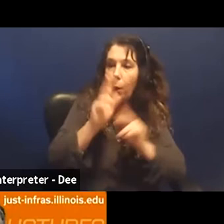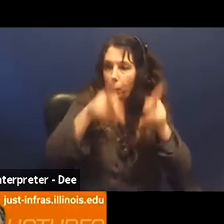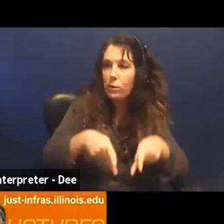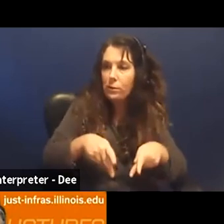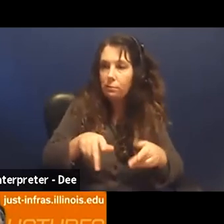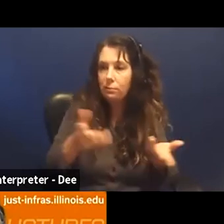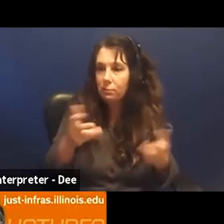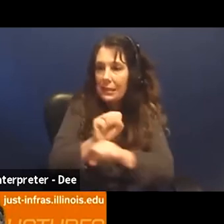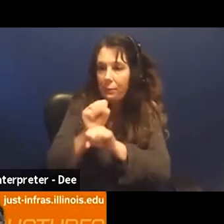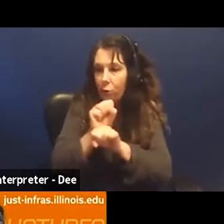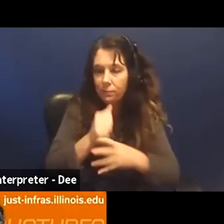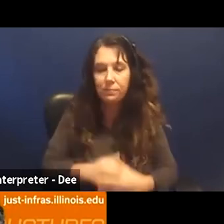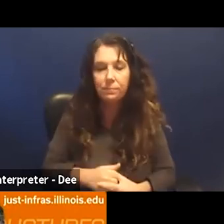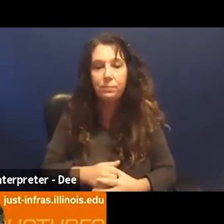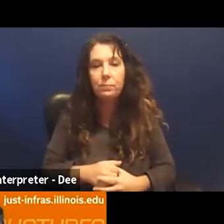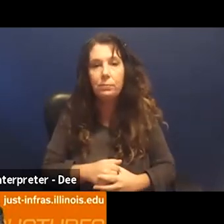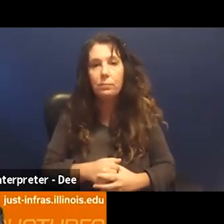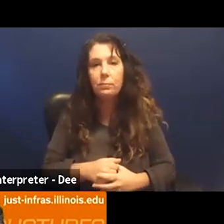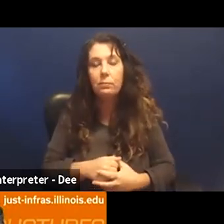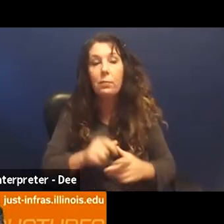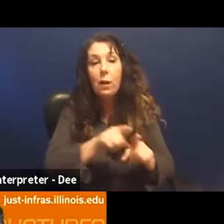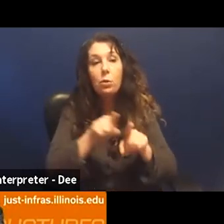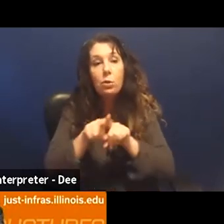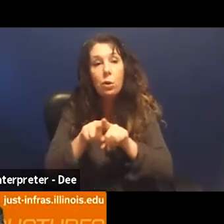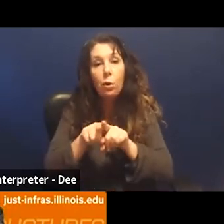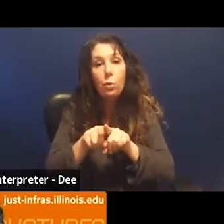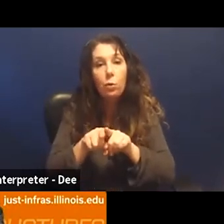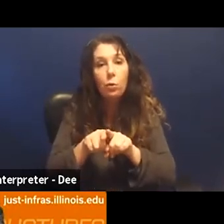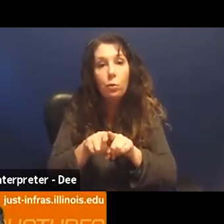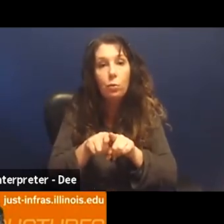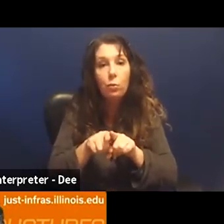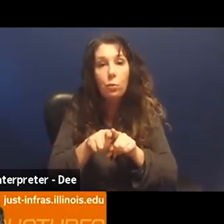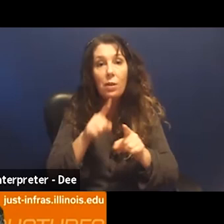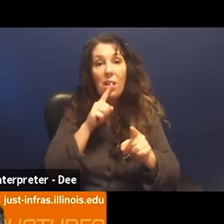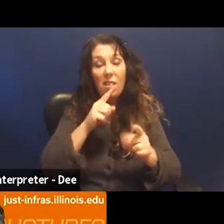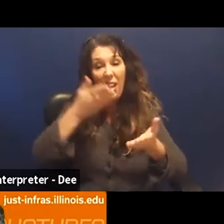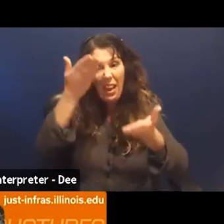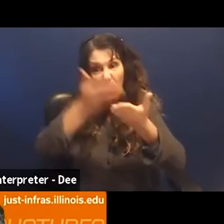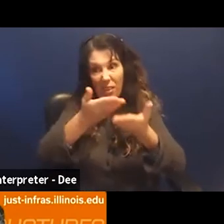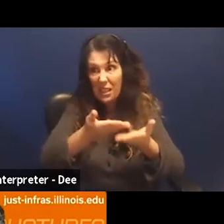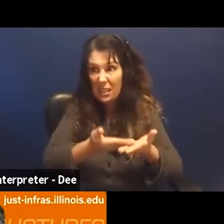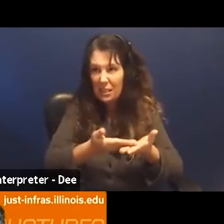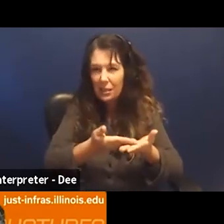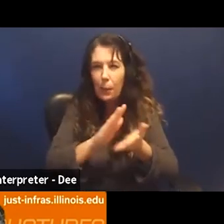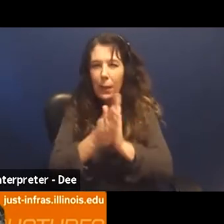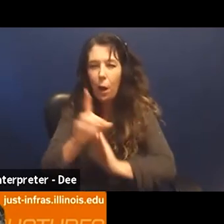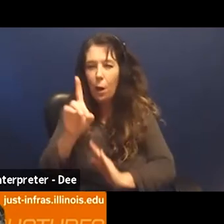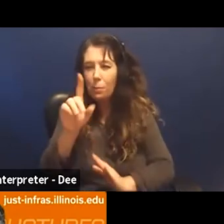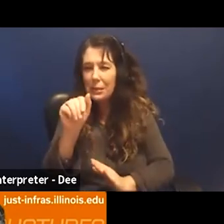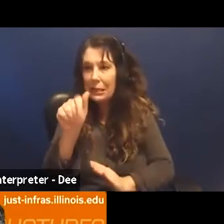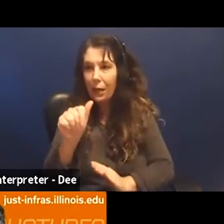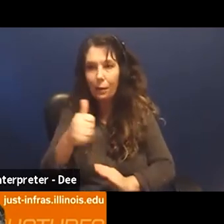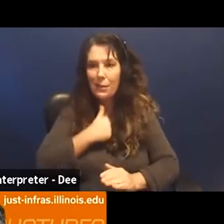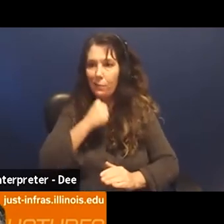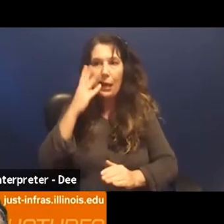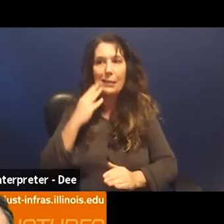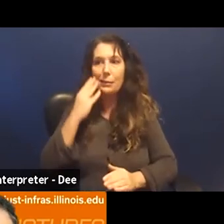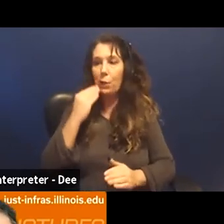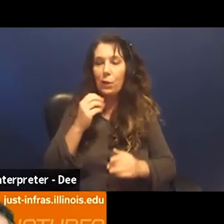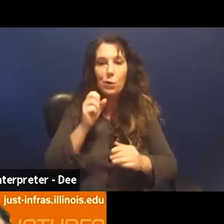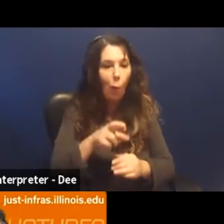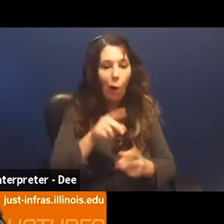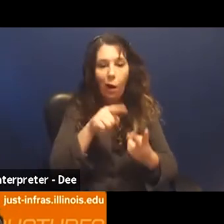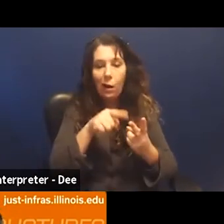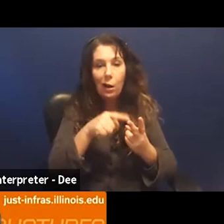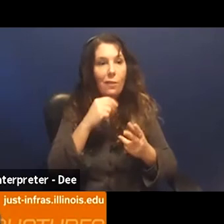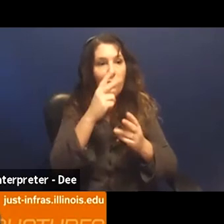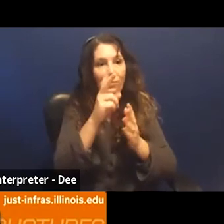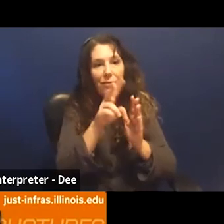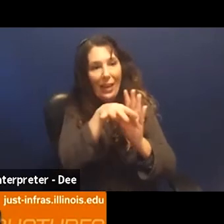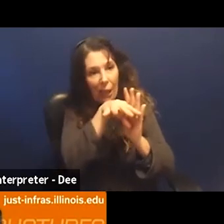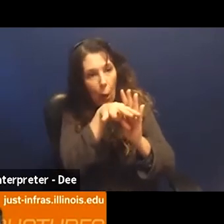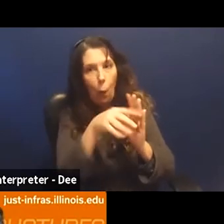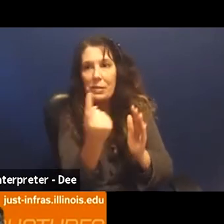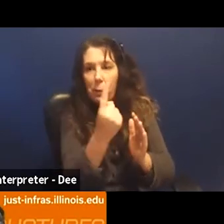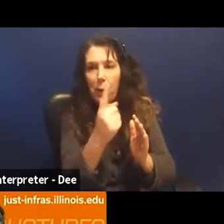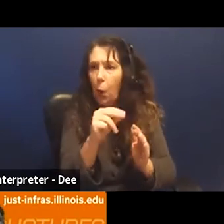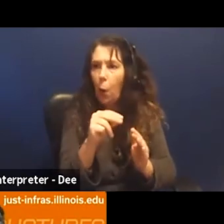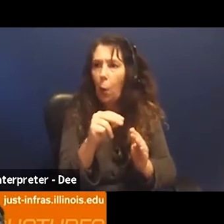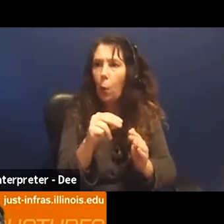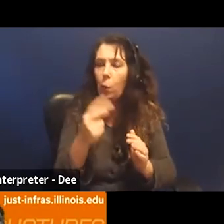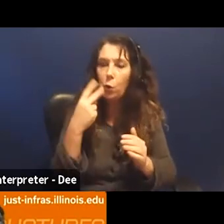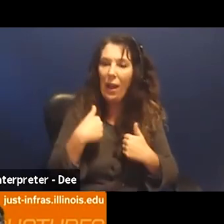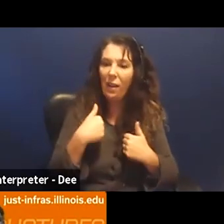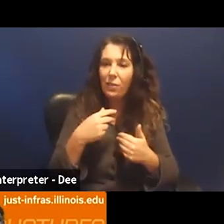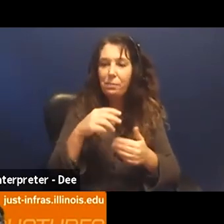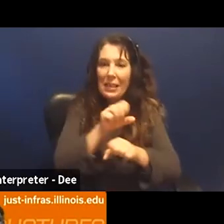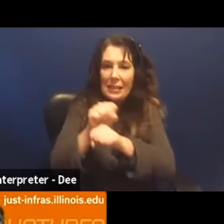And you are often actually dealing with the evidence of this violence as data right you don't have personal accounts you don't have like video interviews what you have are, you know, slave ship records that is and that is sort of the evidence of this